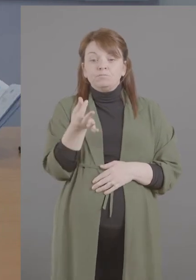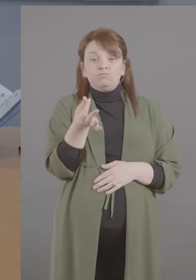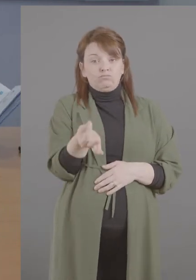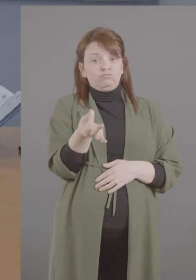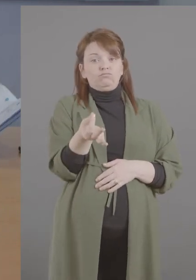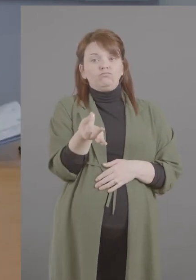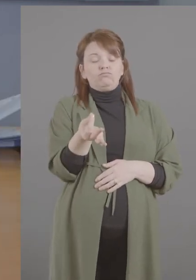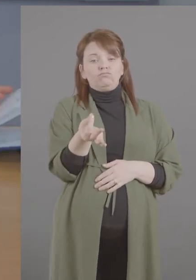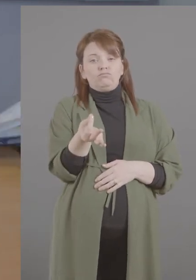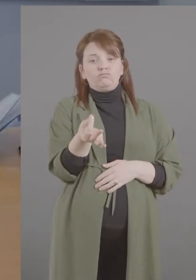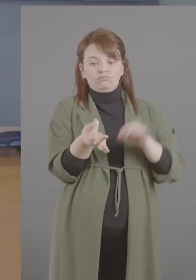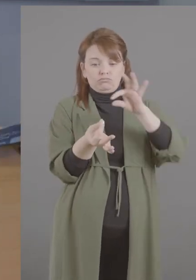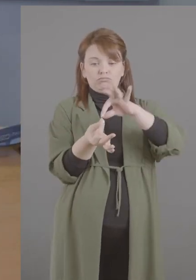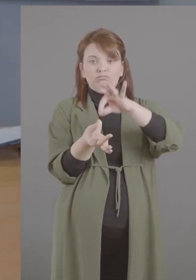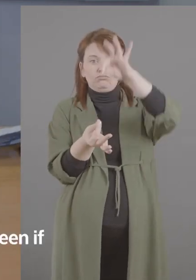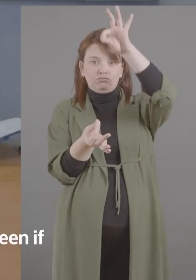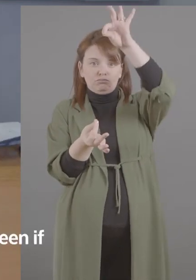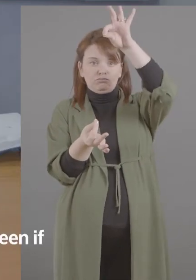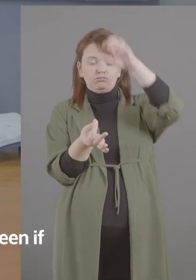Do not touch the soft fabric tip of the swab.